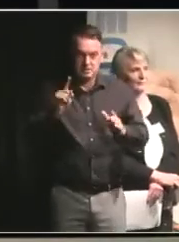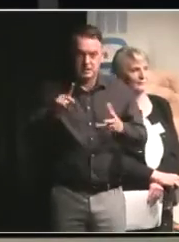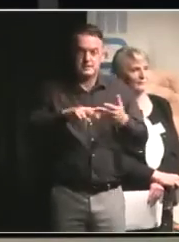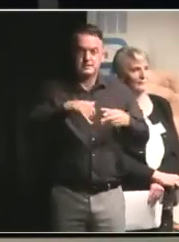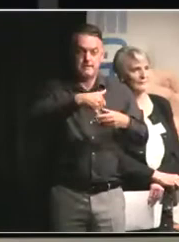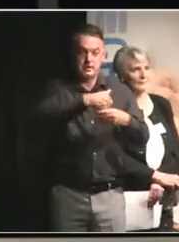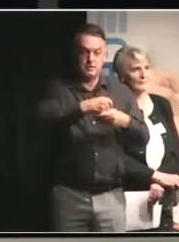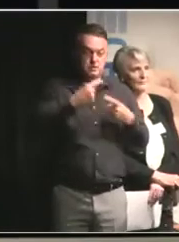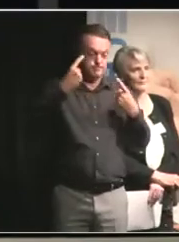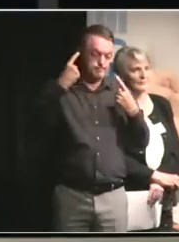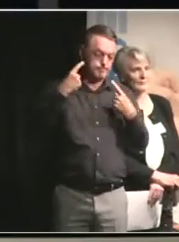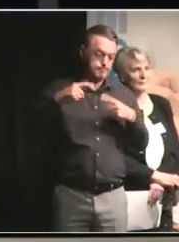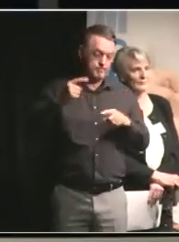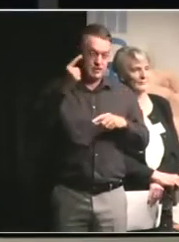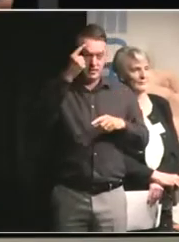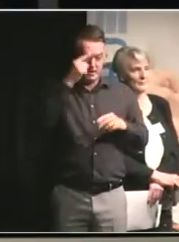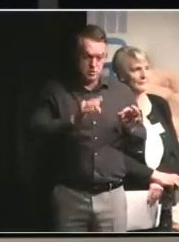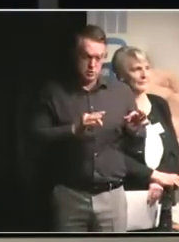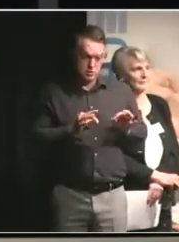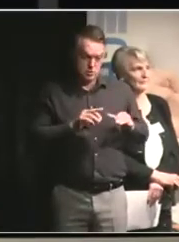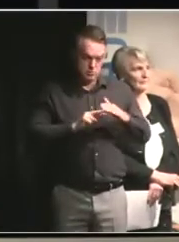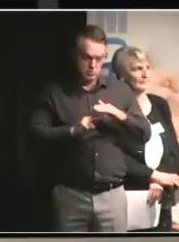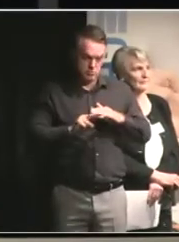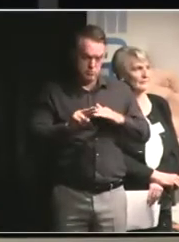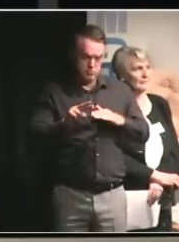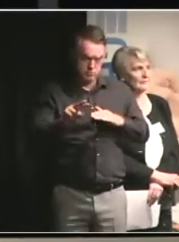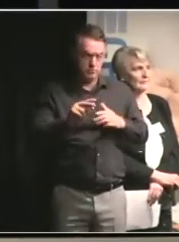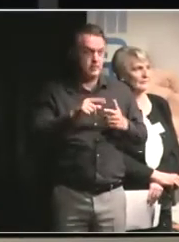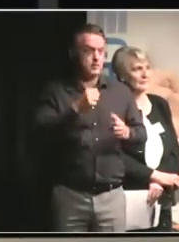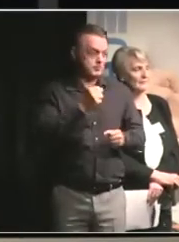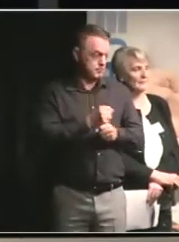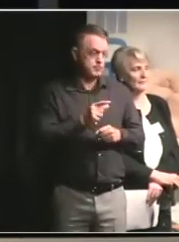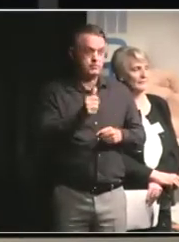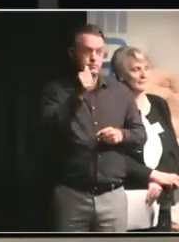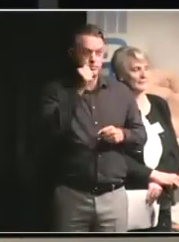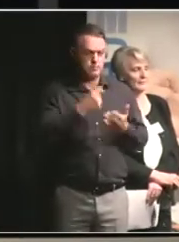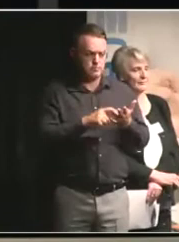about that and designing things and anticipating it… For example there's this thing Roger Sheldon